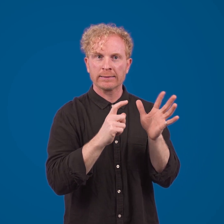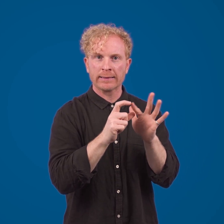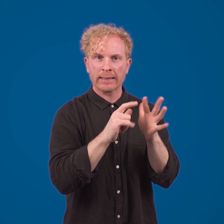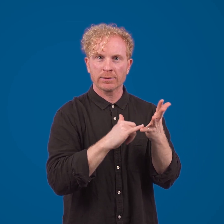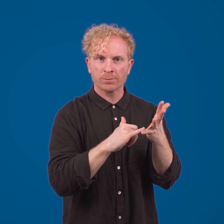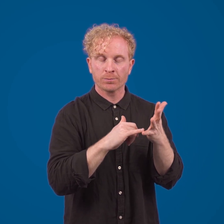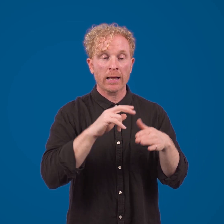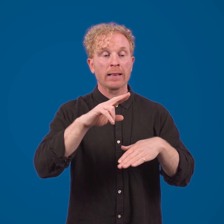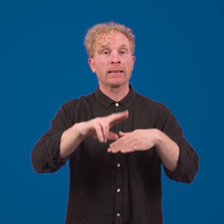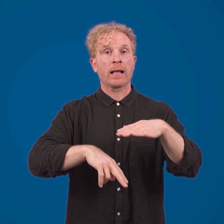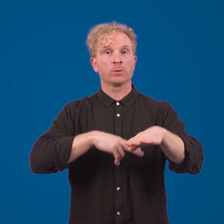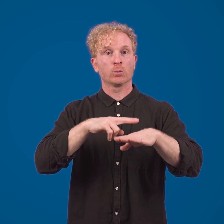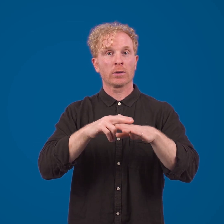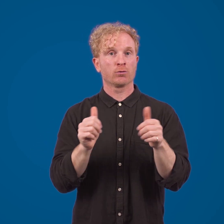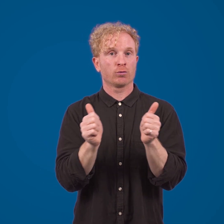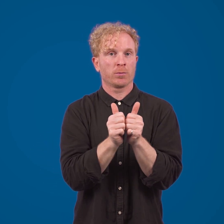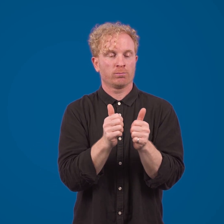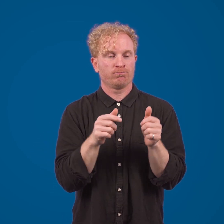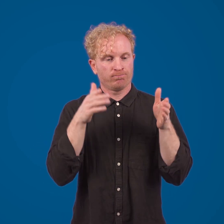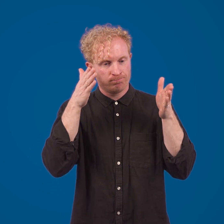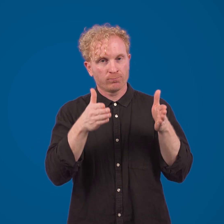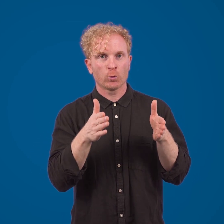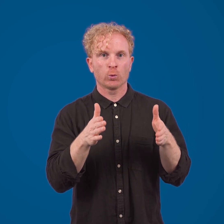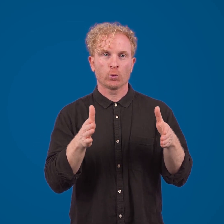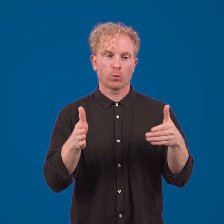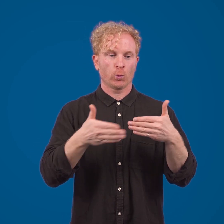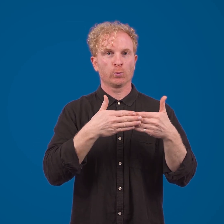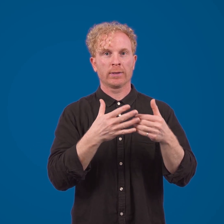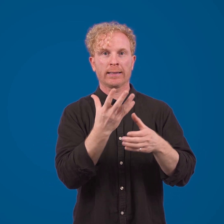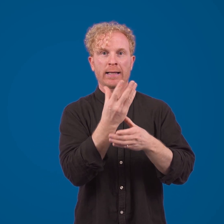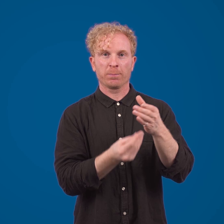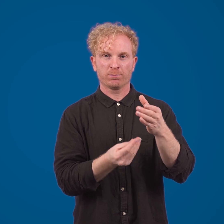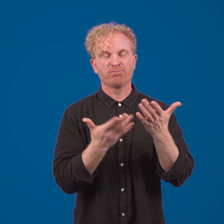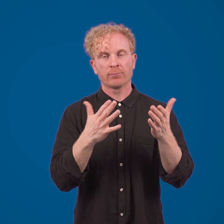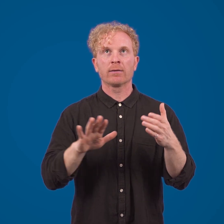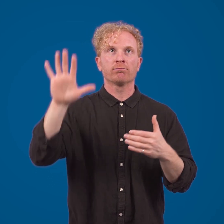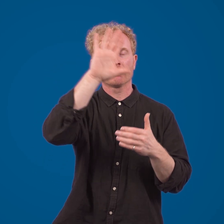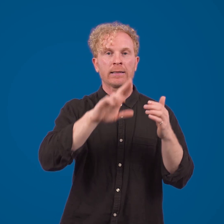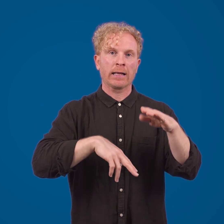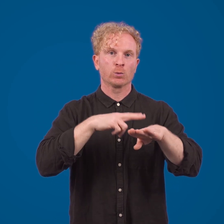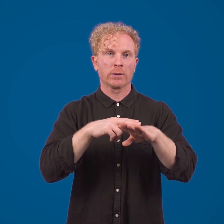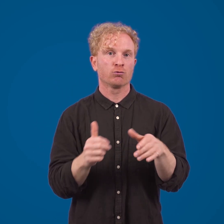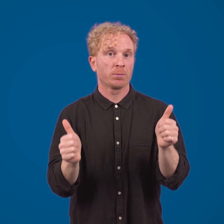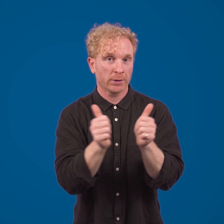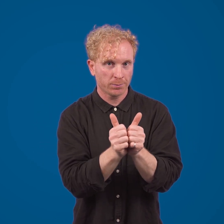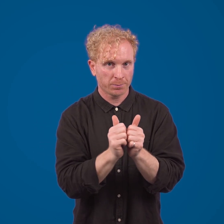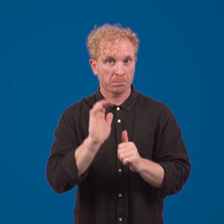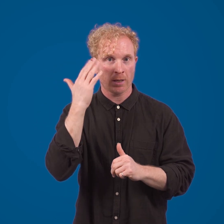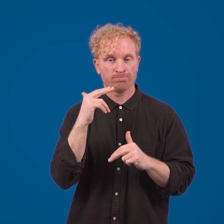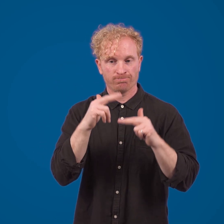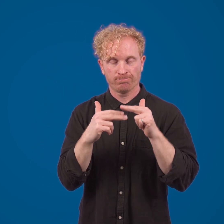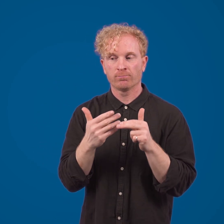The National Agreement on Closing the Gap (National Agreement) has been developed to enable